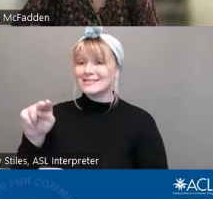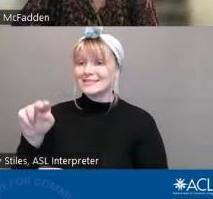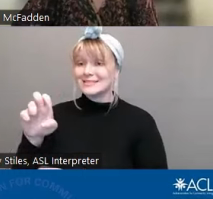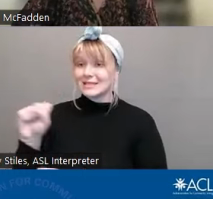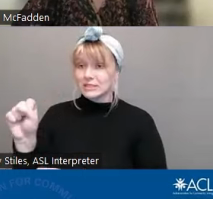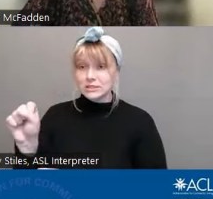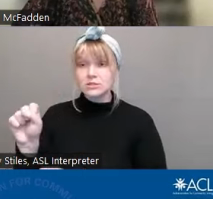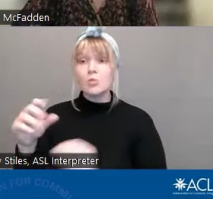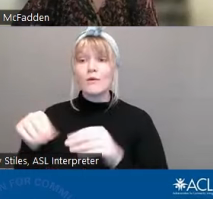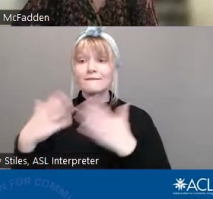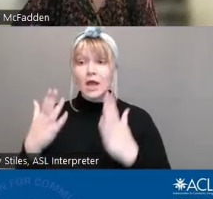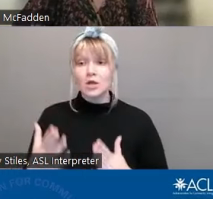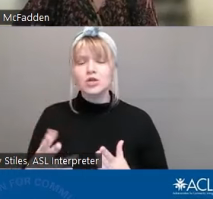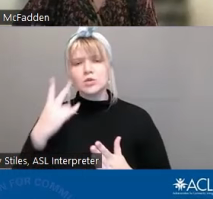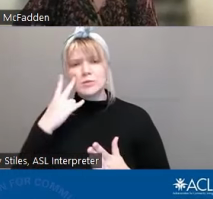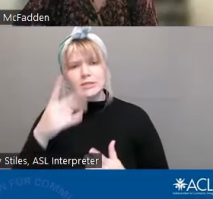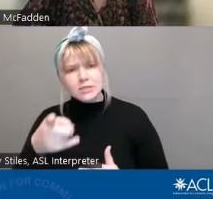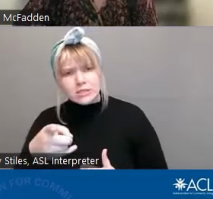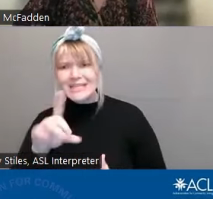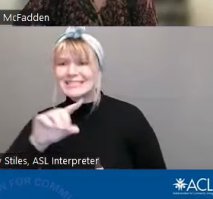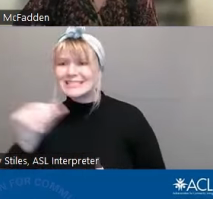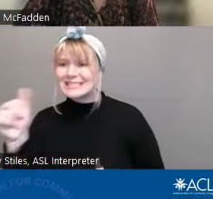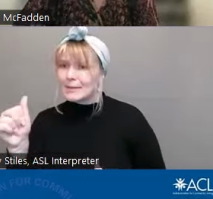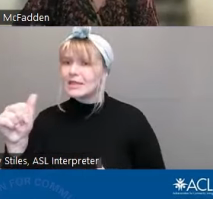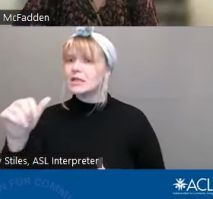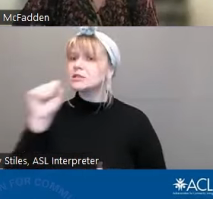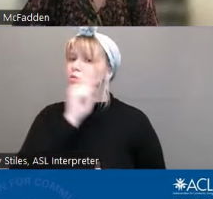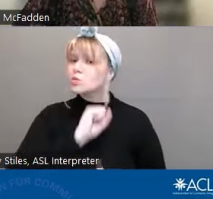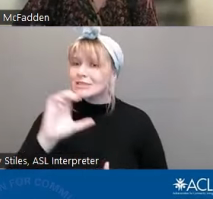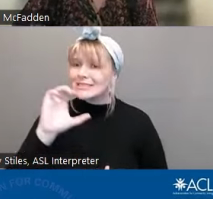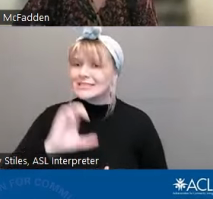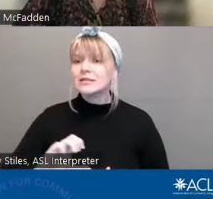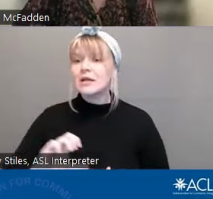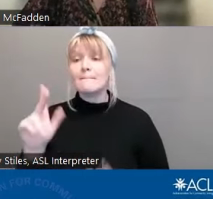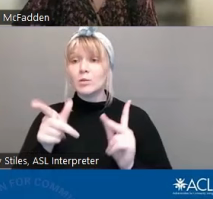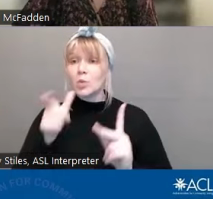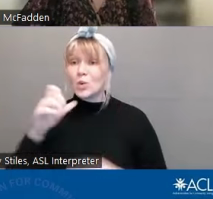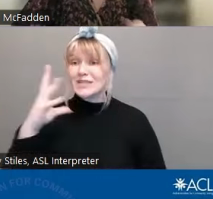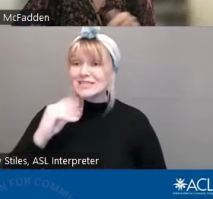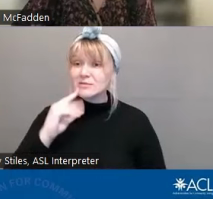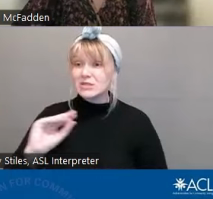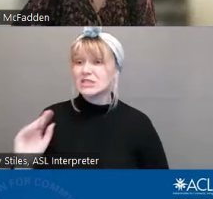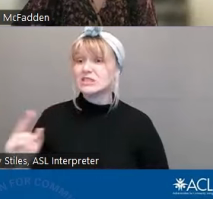and older adults who are experiencing homelessness, CILs can use their unique disability-driven